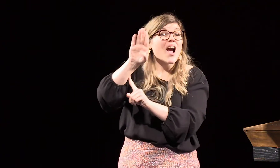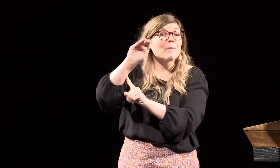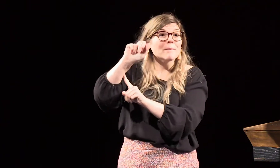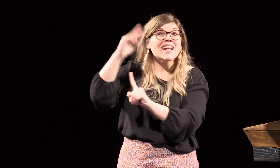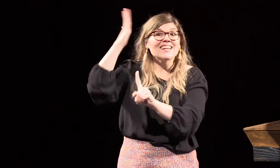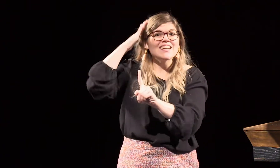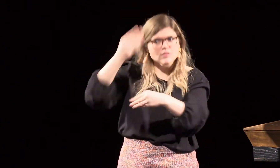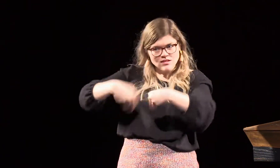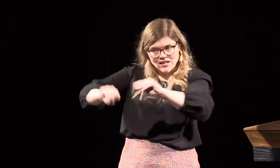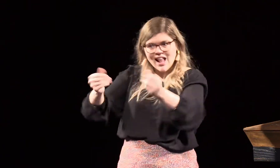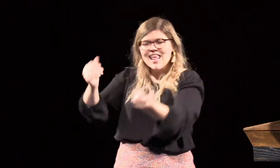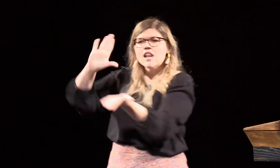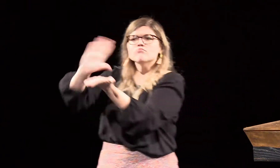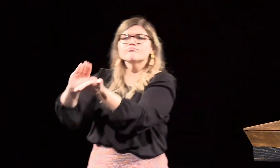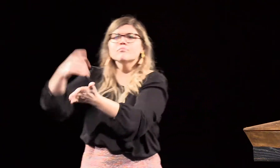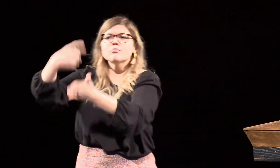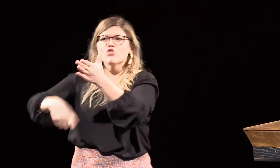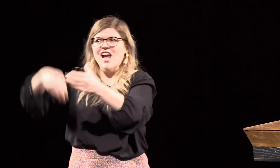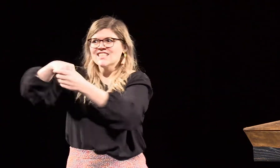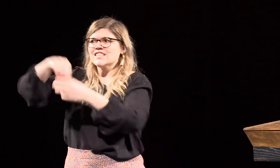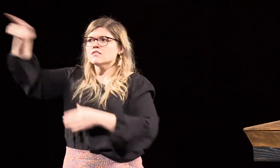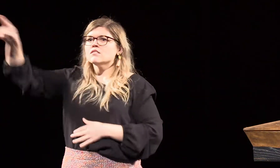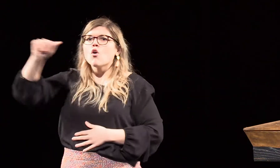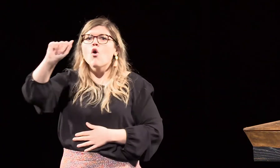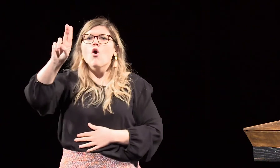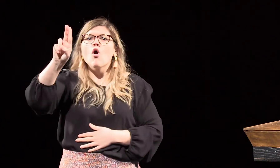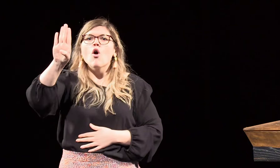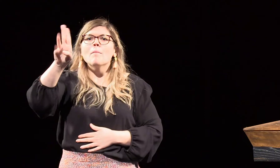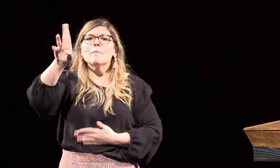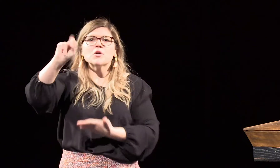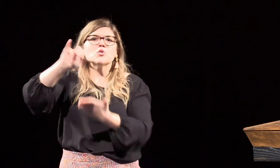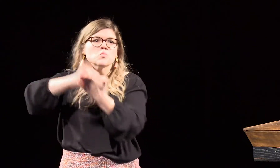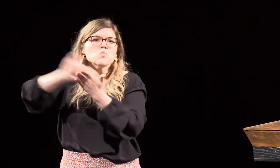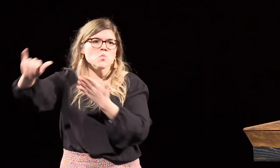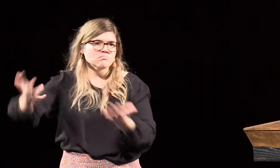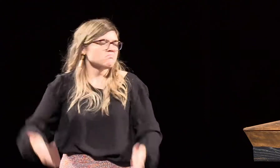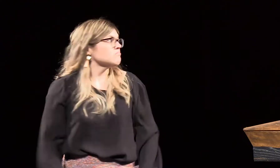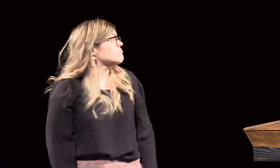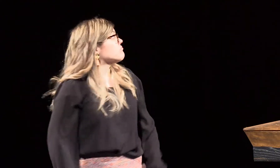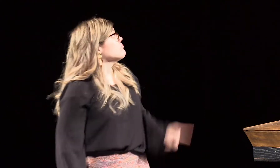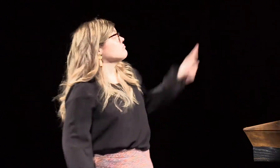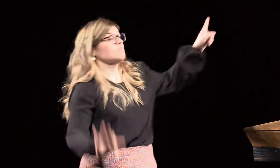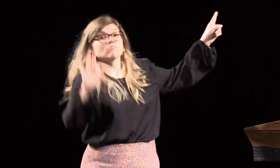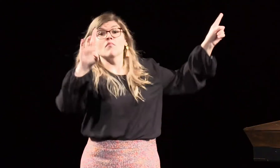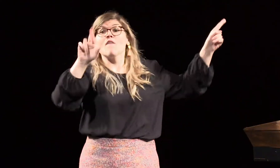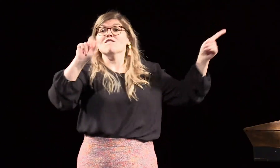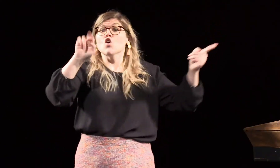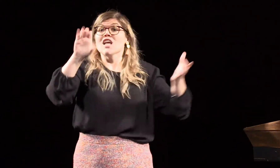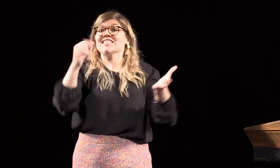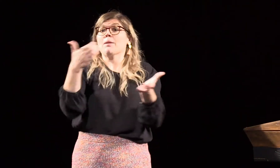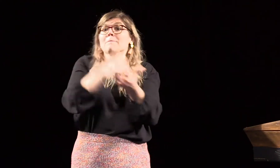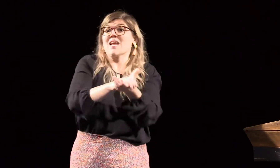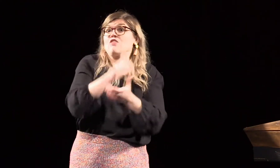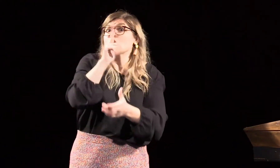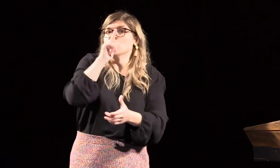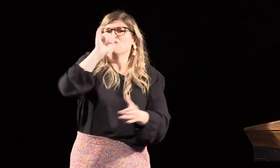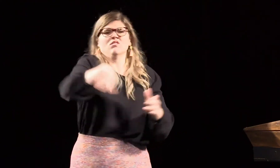to sell land to Harriet Tubman at a discounted price, their land in Auburn, New York, for the Underground Railroad.